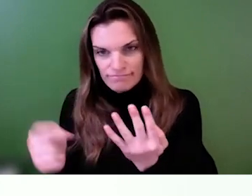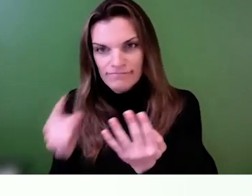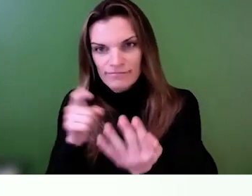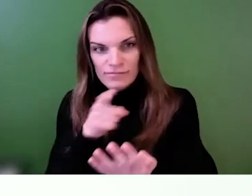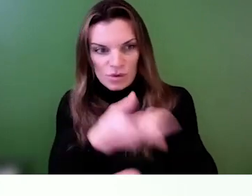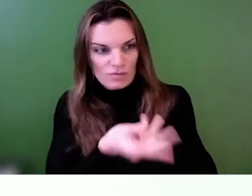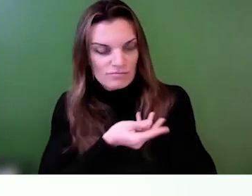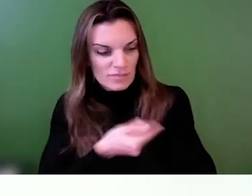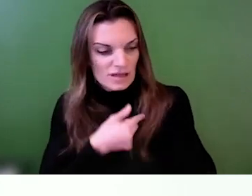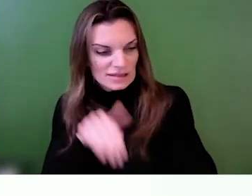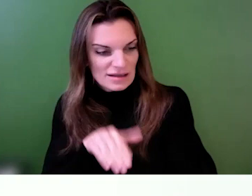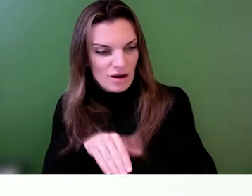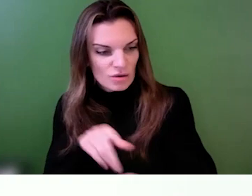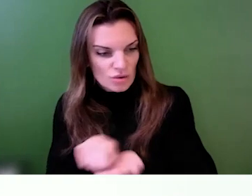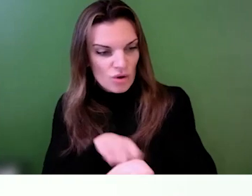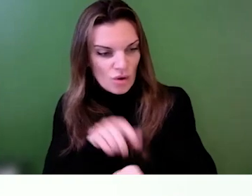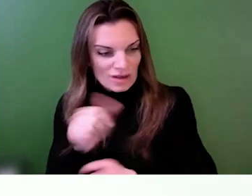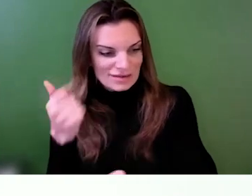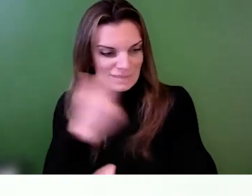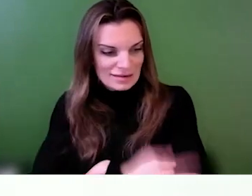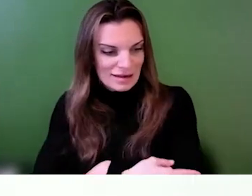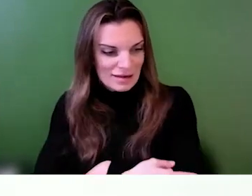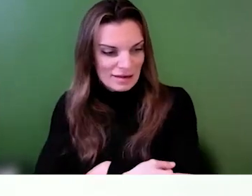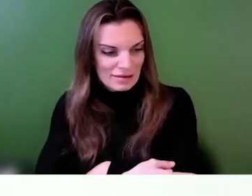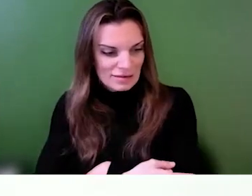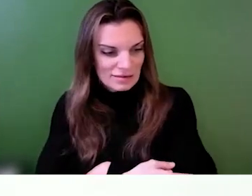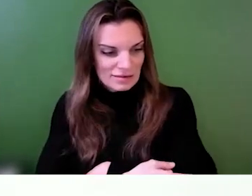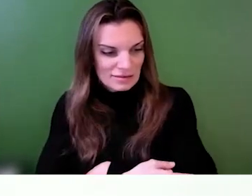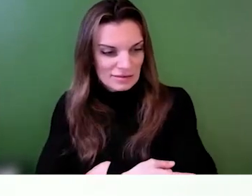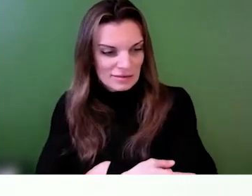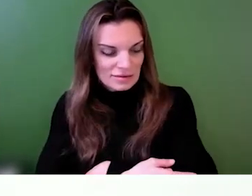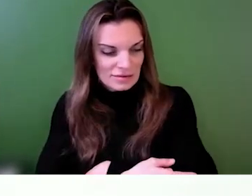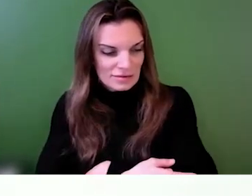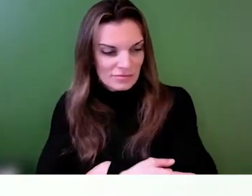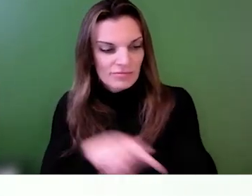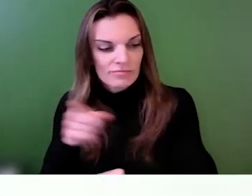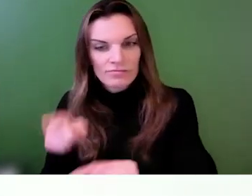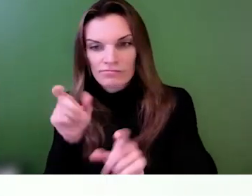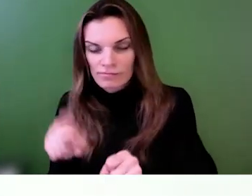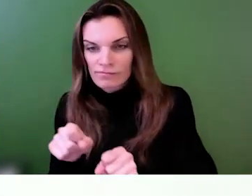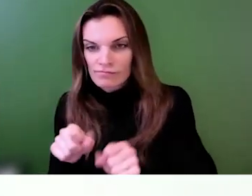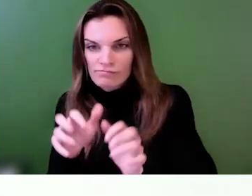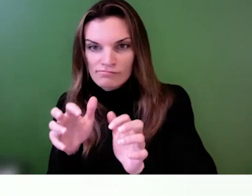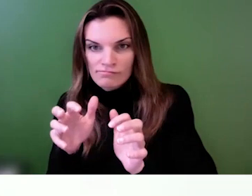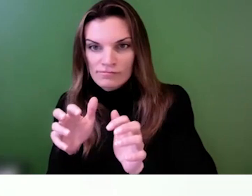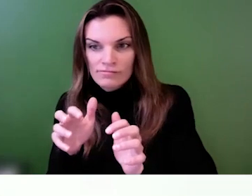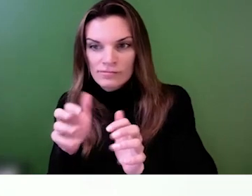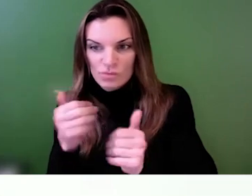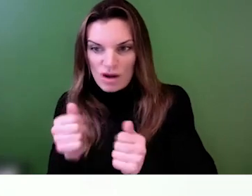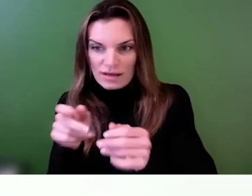doctor's note in ten days or something like that, you can break that process down and ask for accommodations and extensions of those deadlines